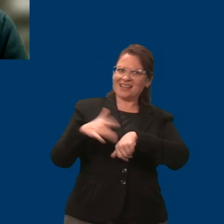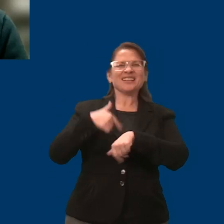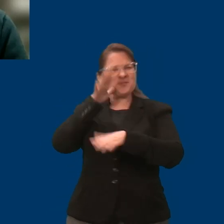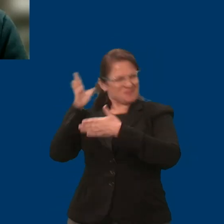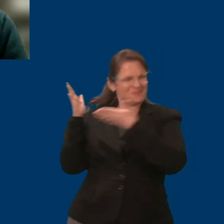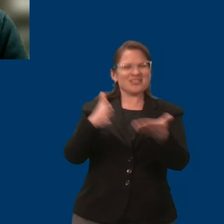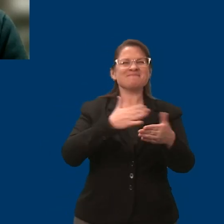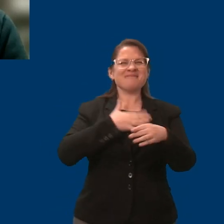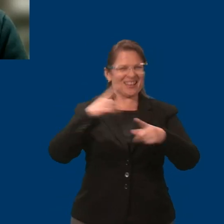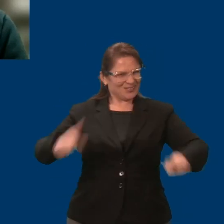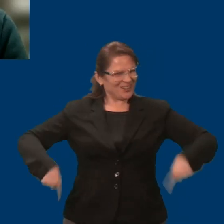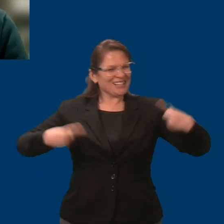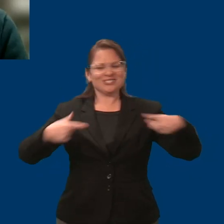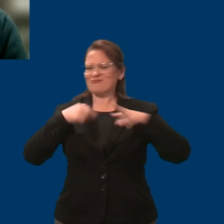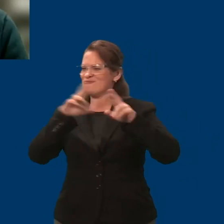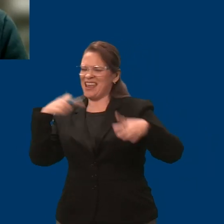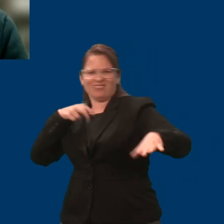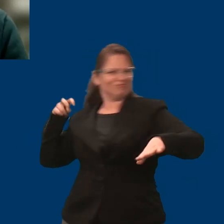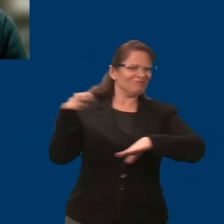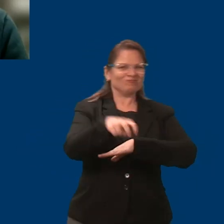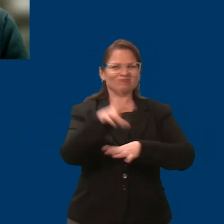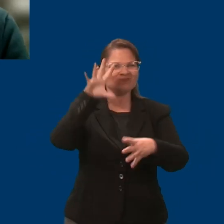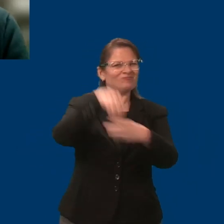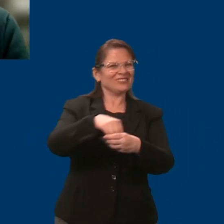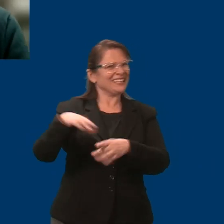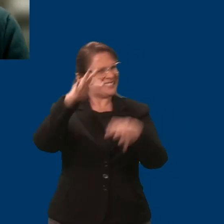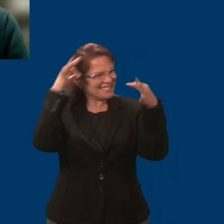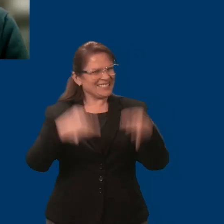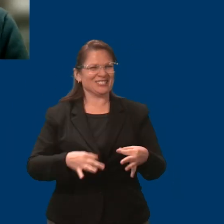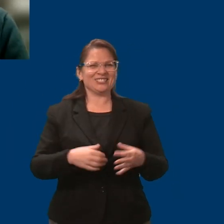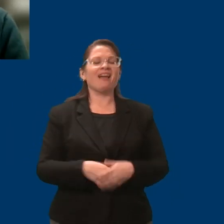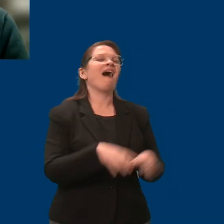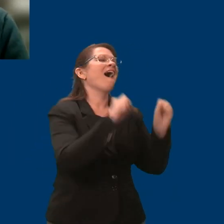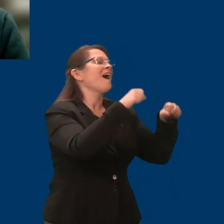(Liz) I would love to have you there at the table. Thank you for sharing that, Justin.